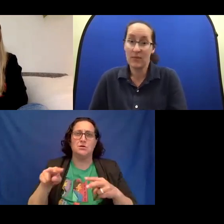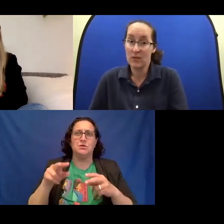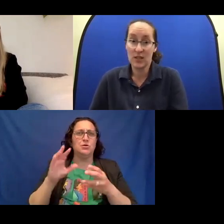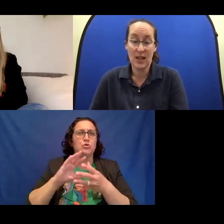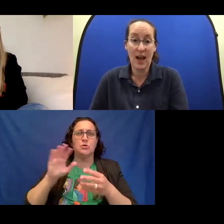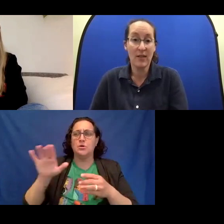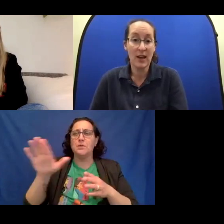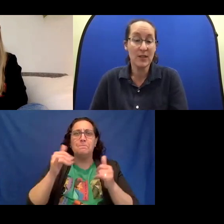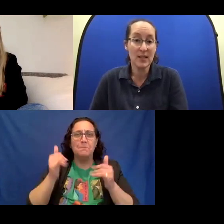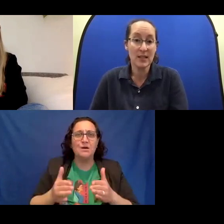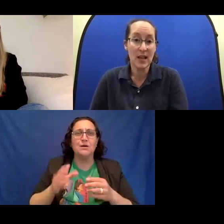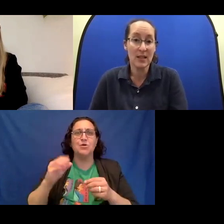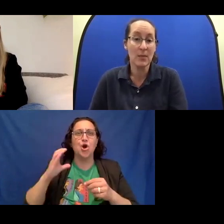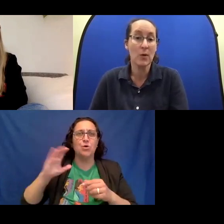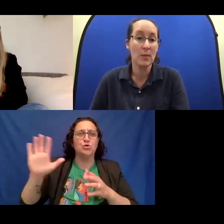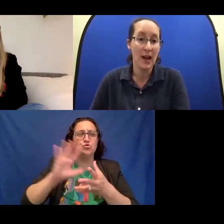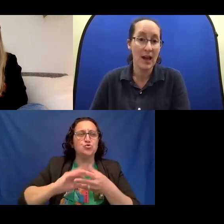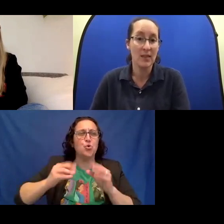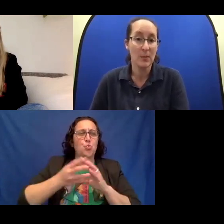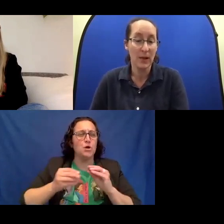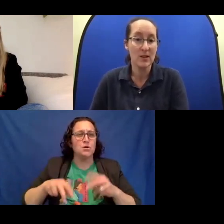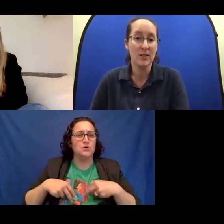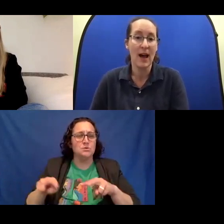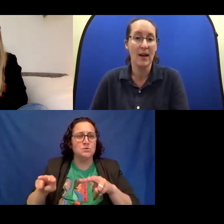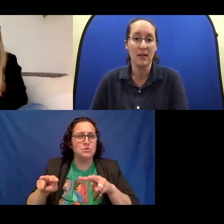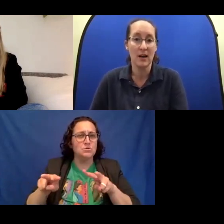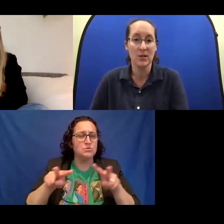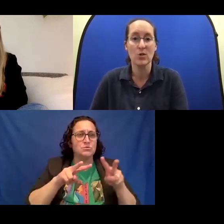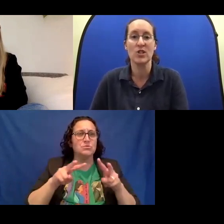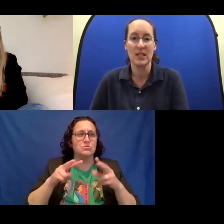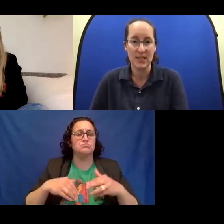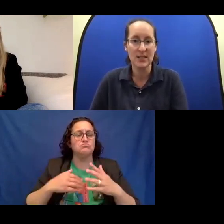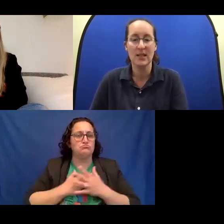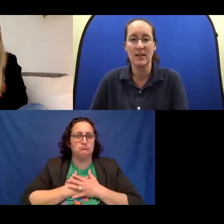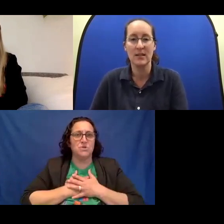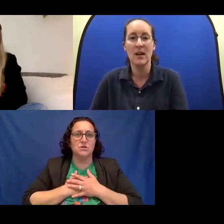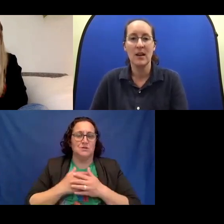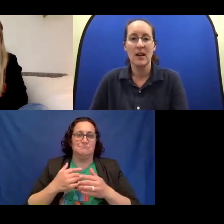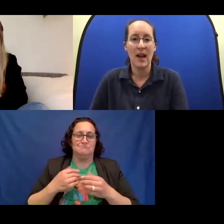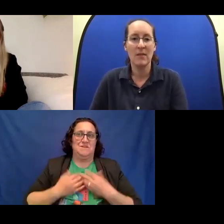just the heavy emphasis that the WNBA and their players have had on social justice and been